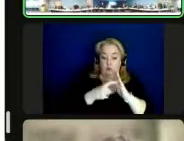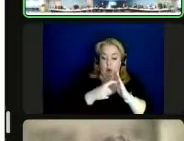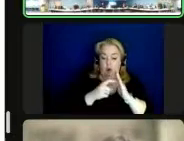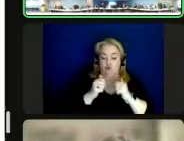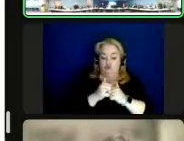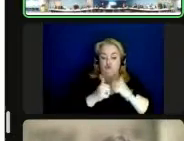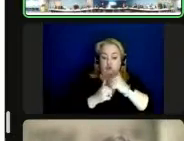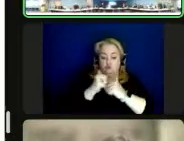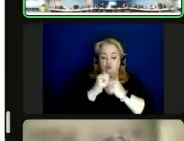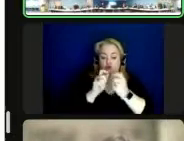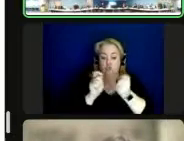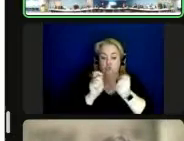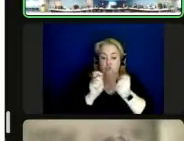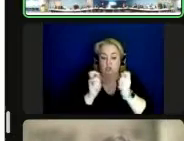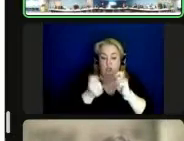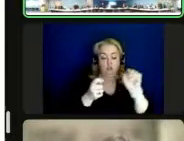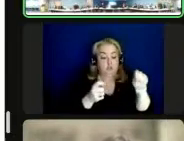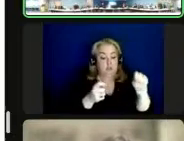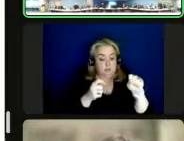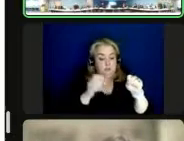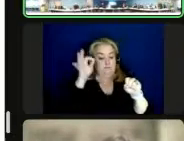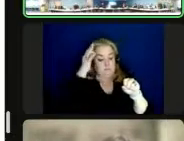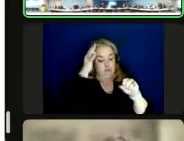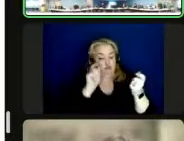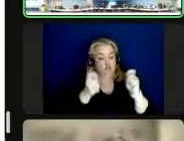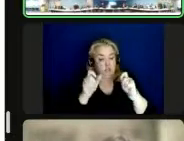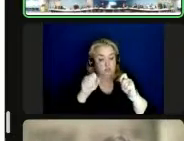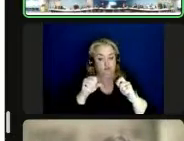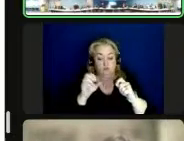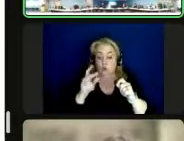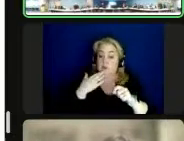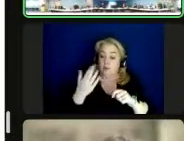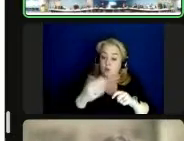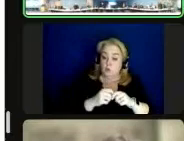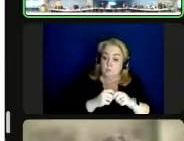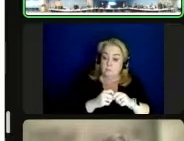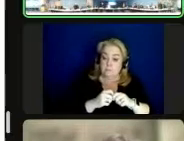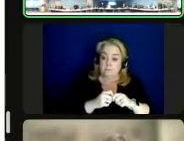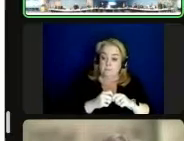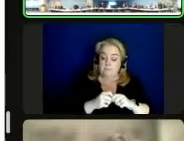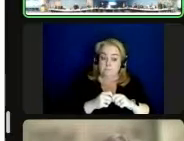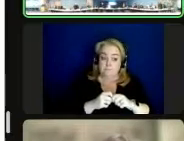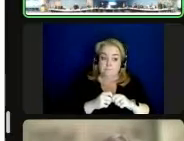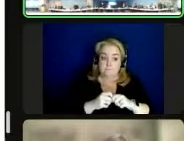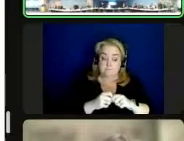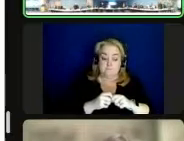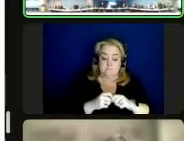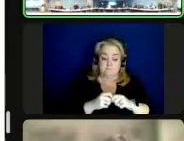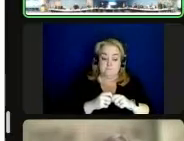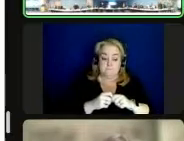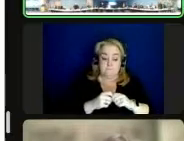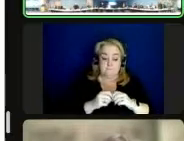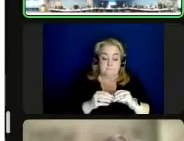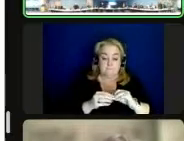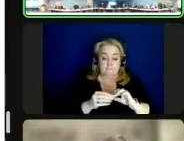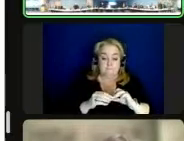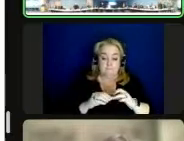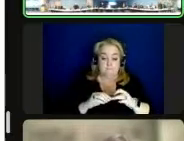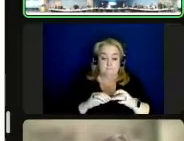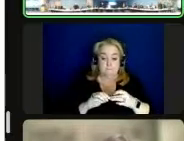ARE CAPPED. SO IT TAKES A STRUCTURAL CHANGE BEFORE WE GET TO TABLE STILL.